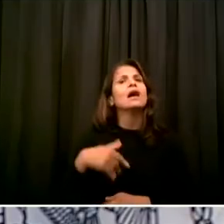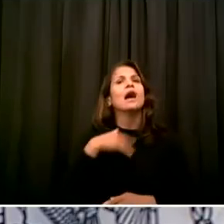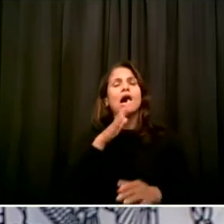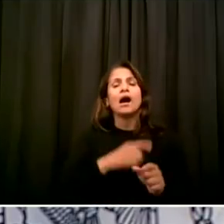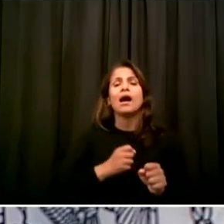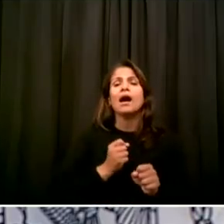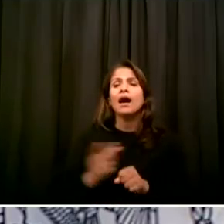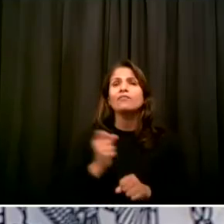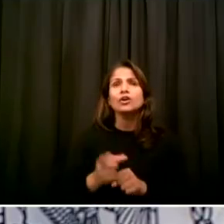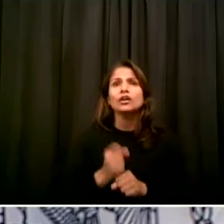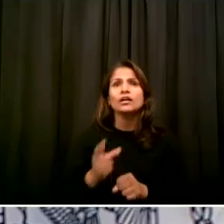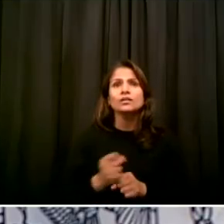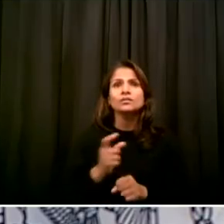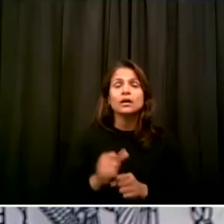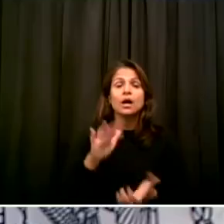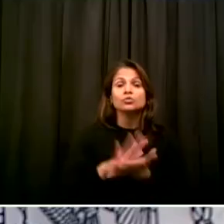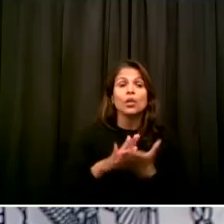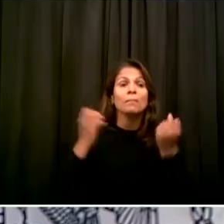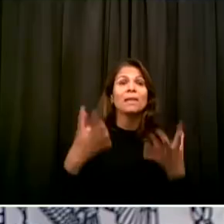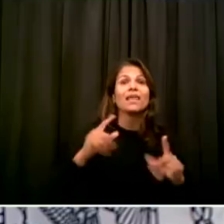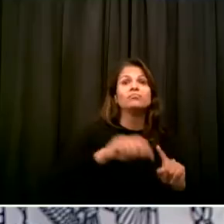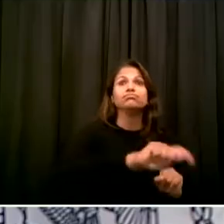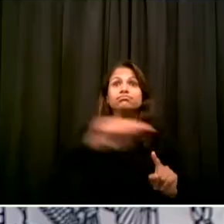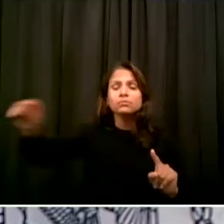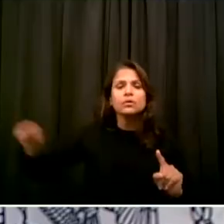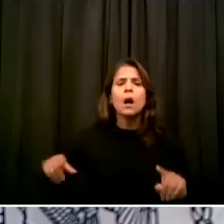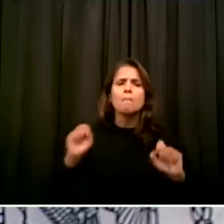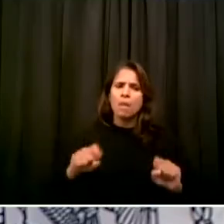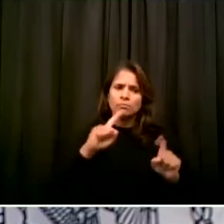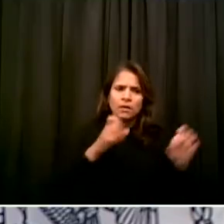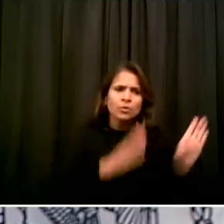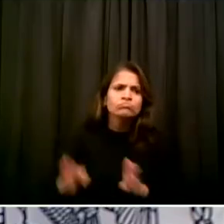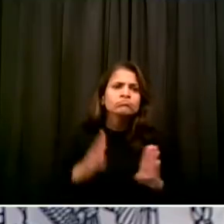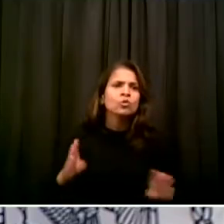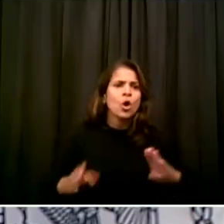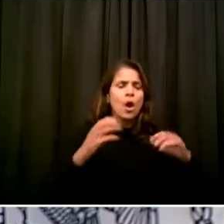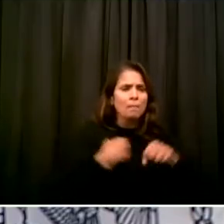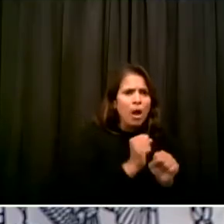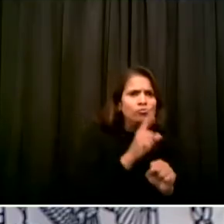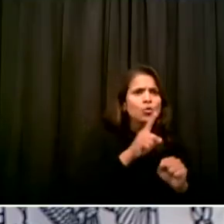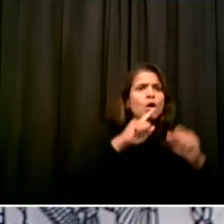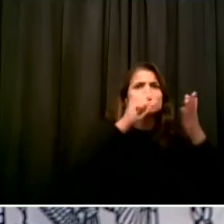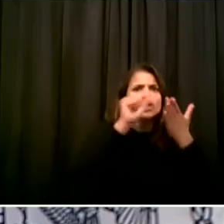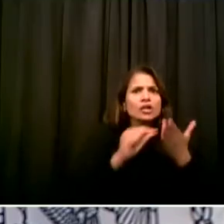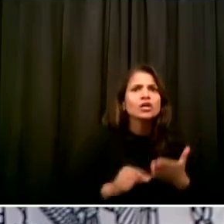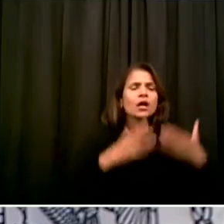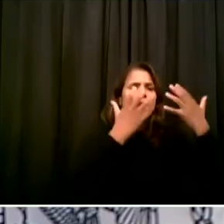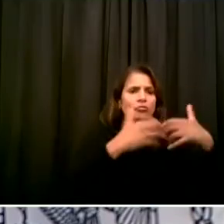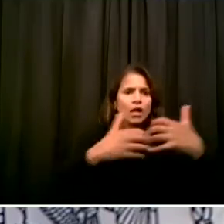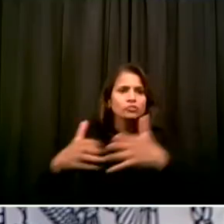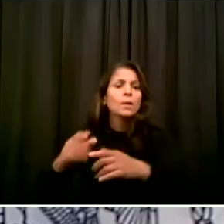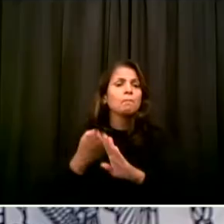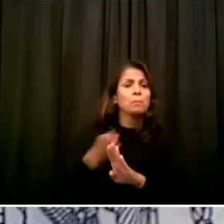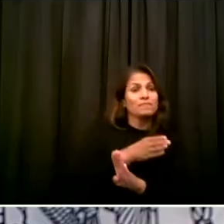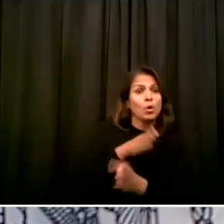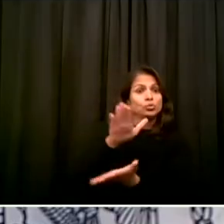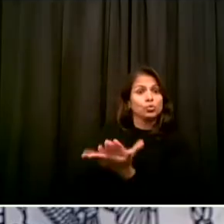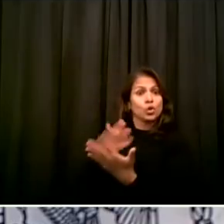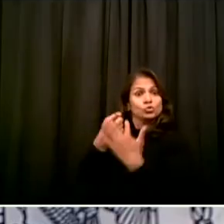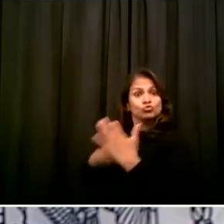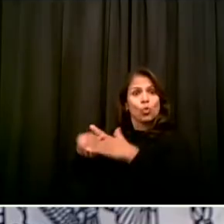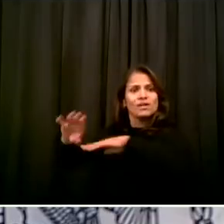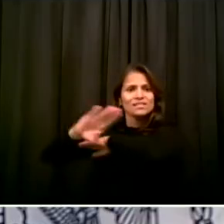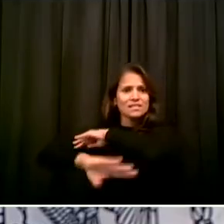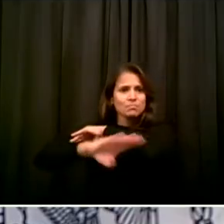AYERO T GT ESCHOOL UP AND